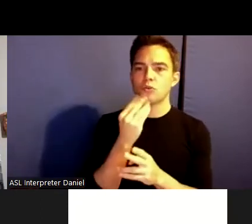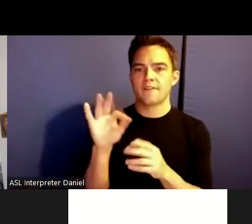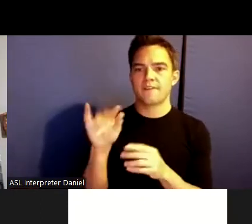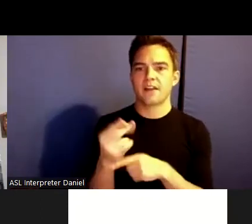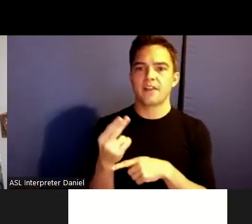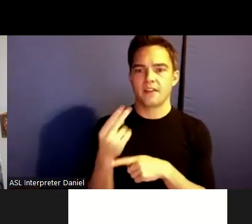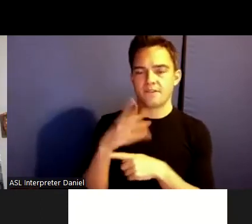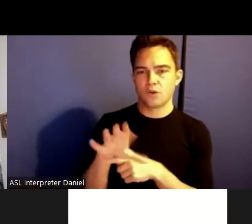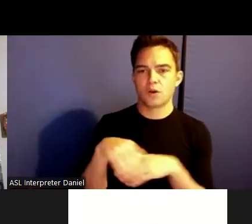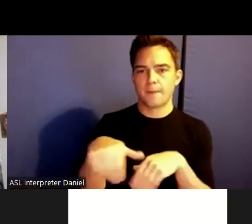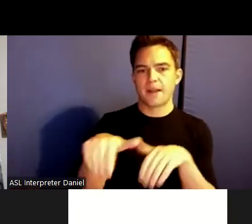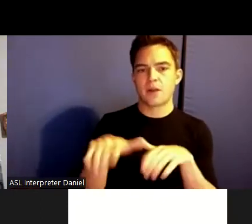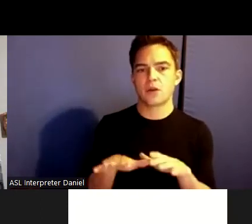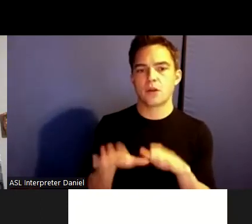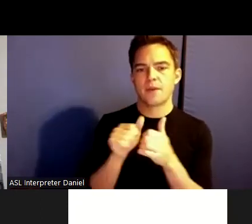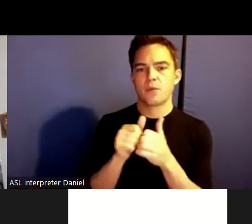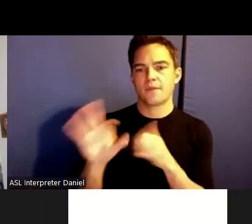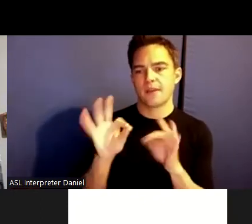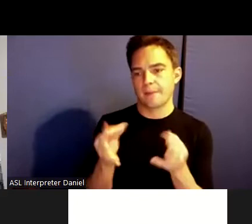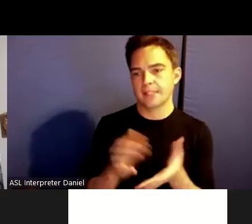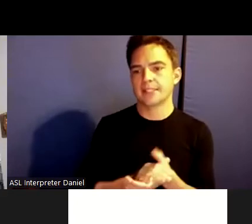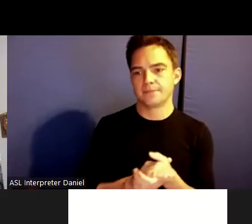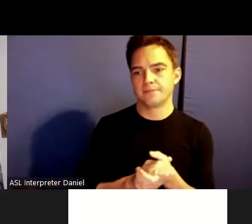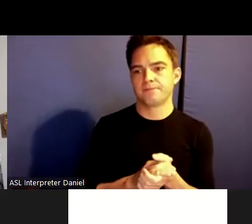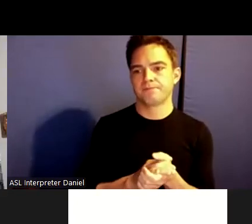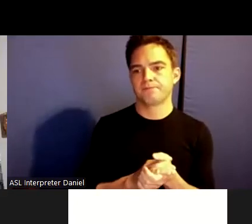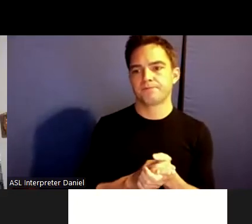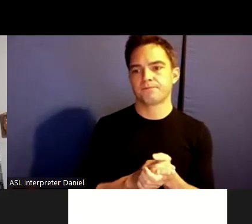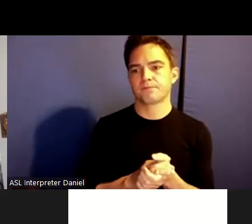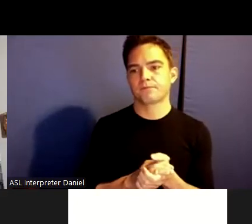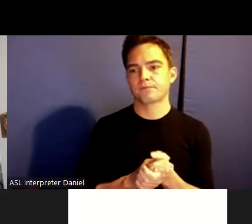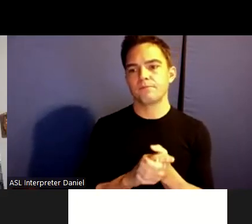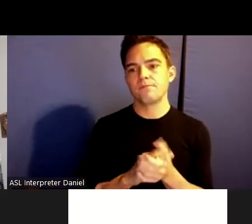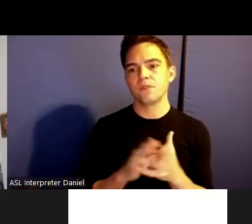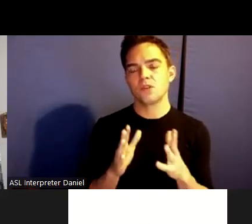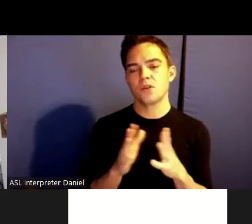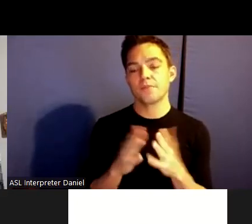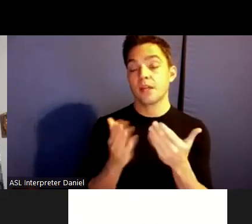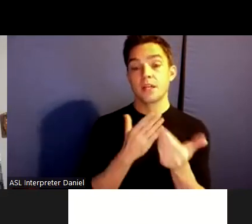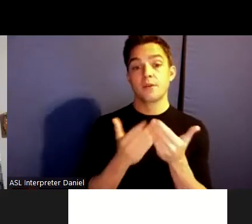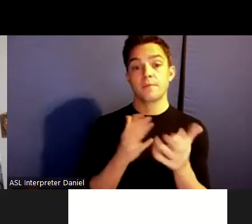burial and be with her family. So anyway, it's just really